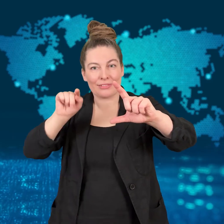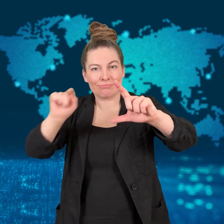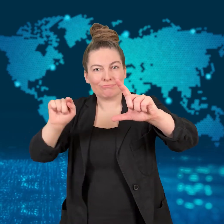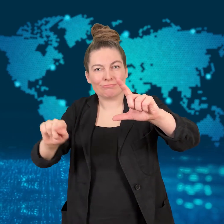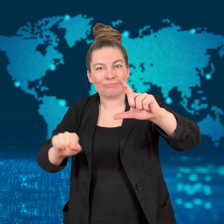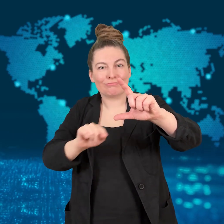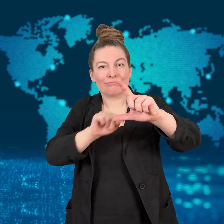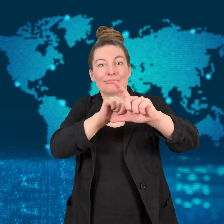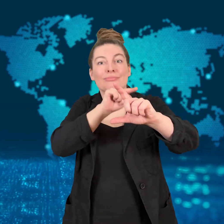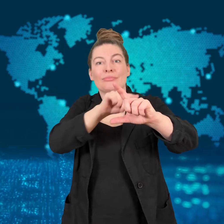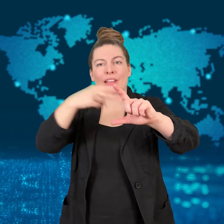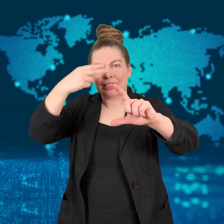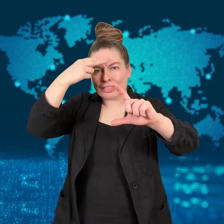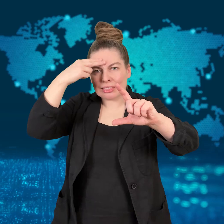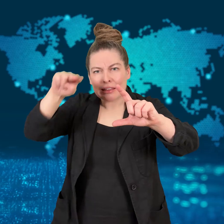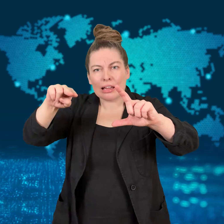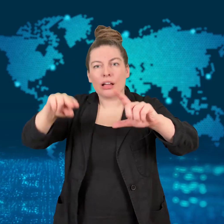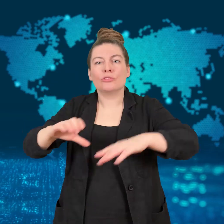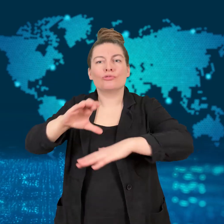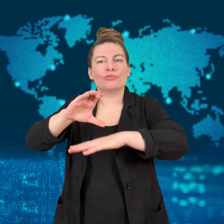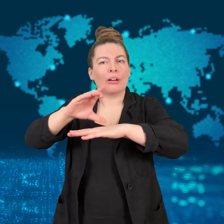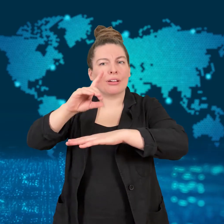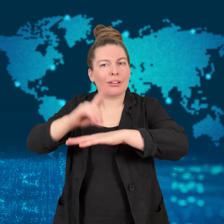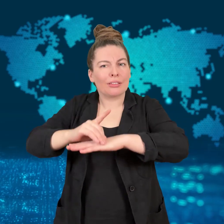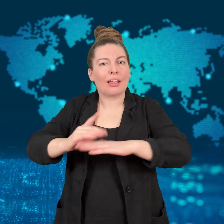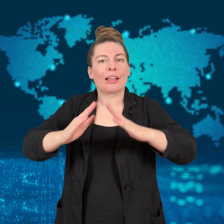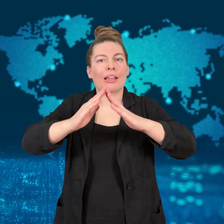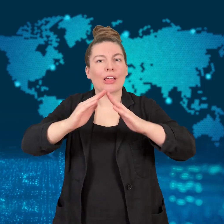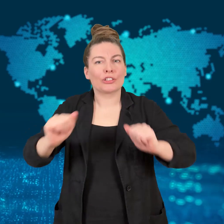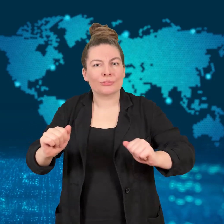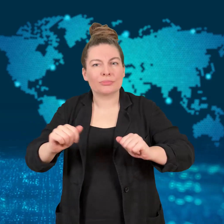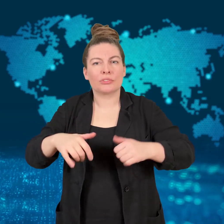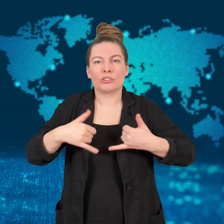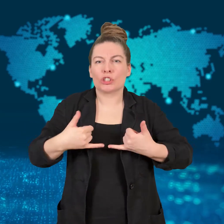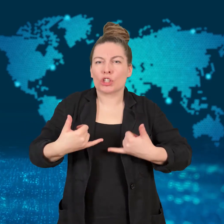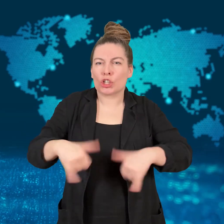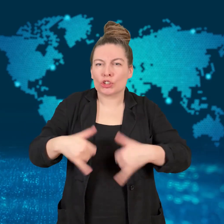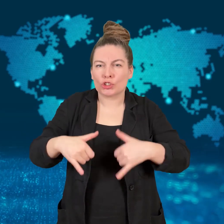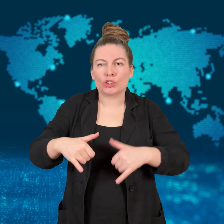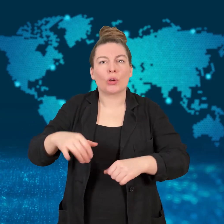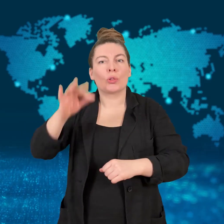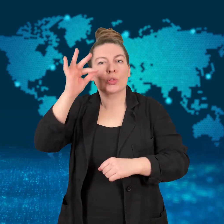the six countries that share a border with Libya,